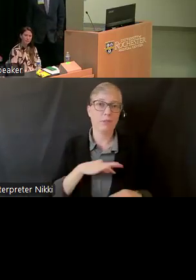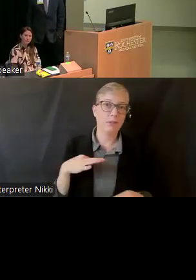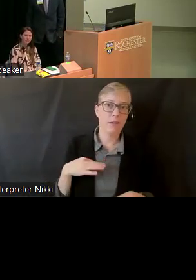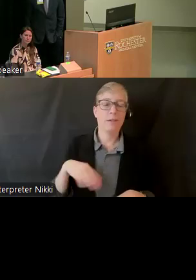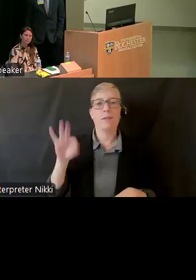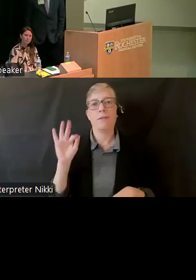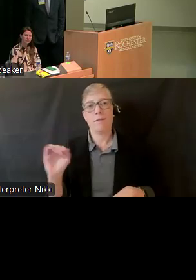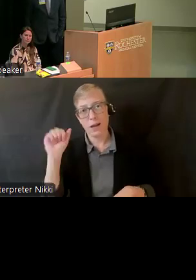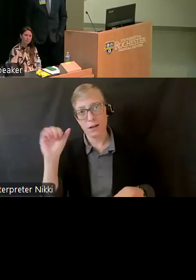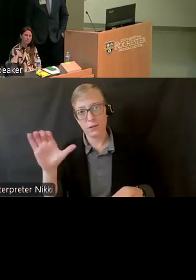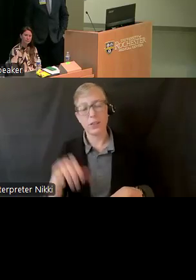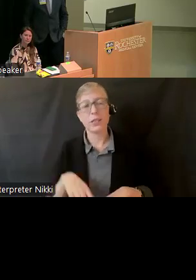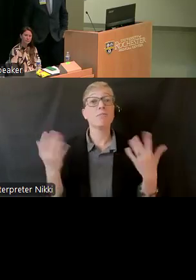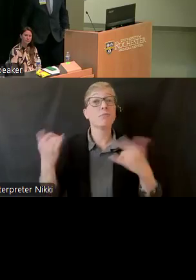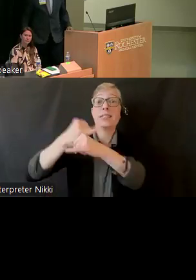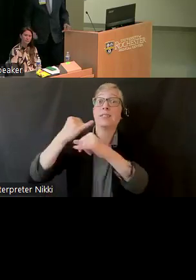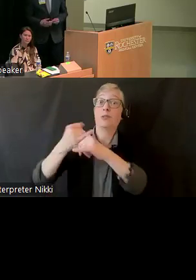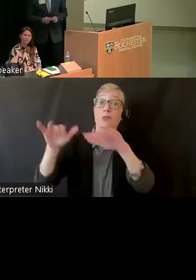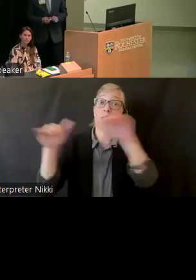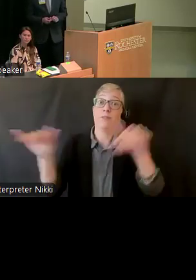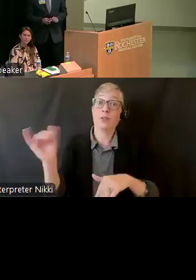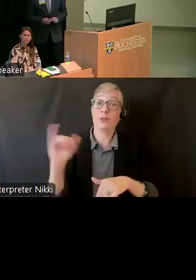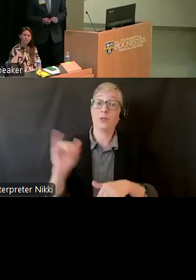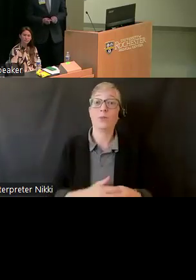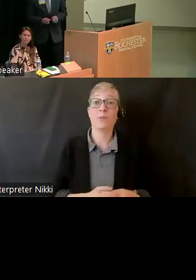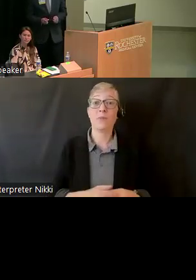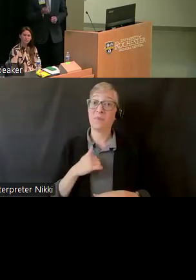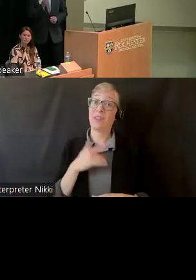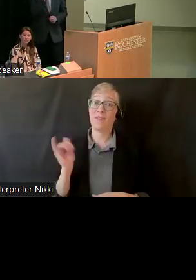institutionally we're very grateful and I feel like we've got pretty decent representation of